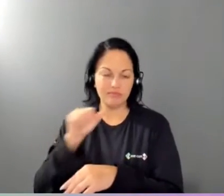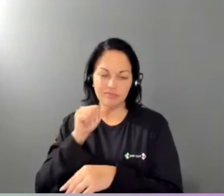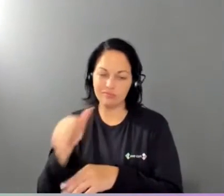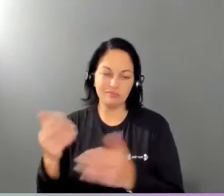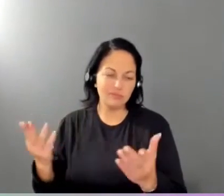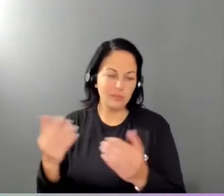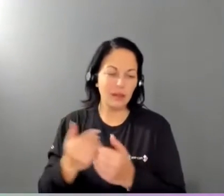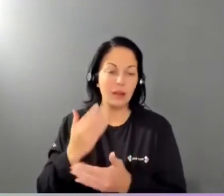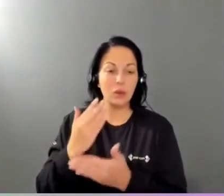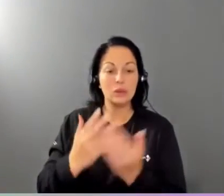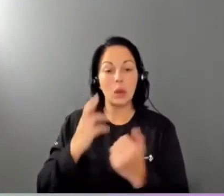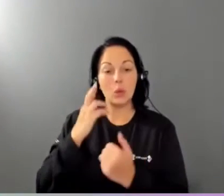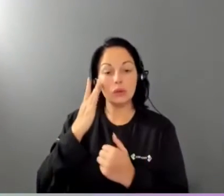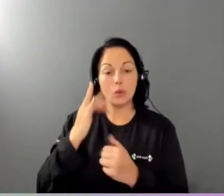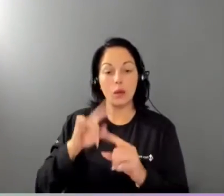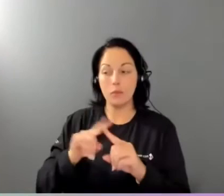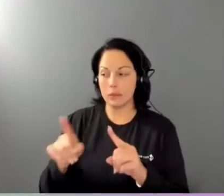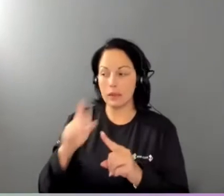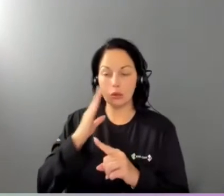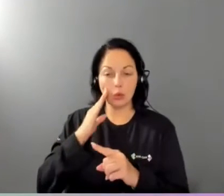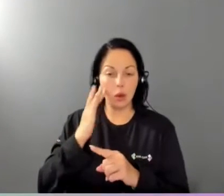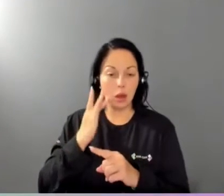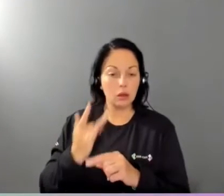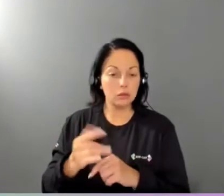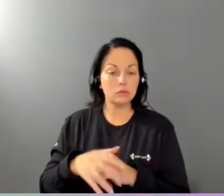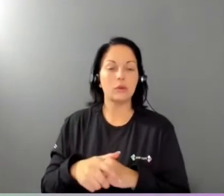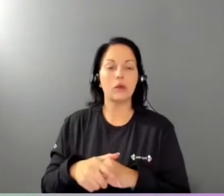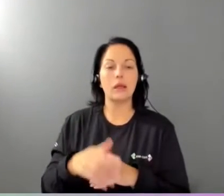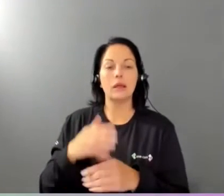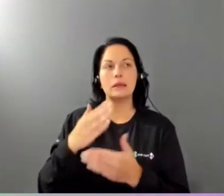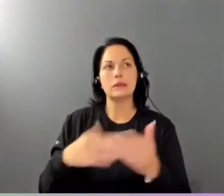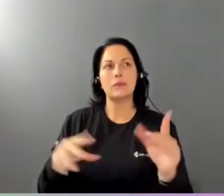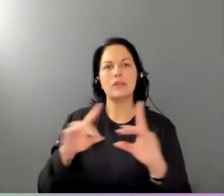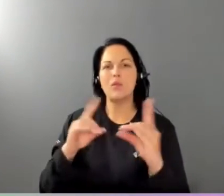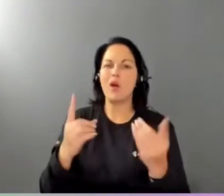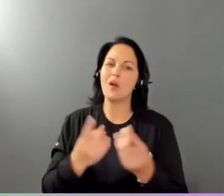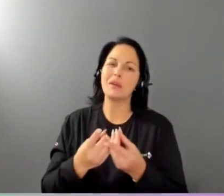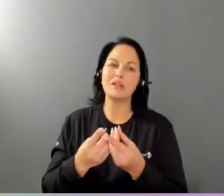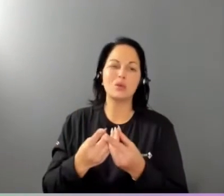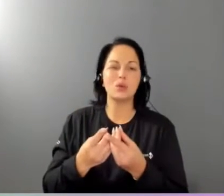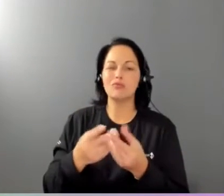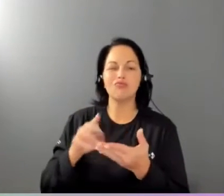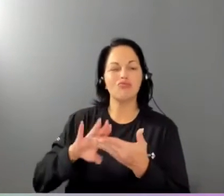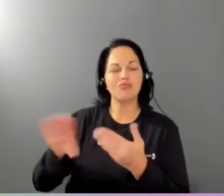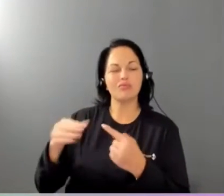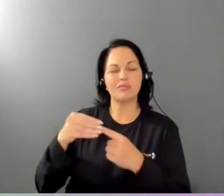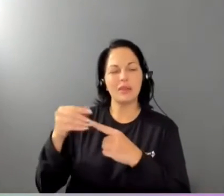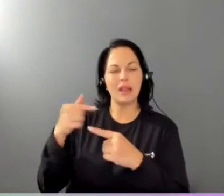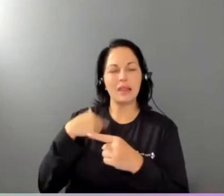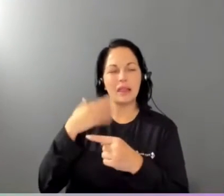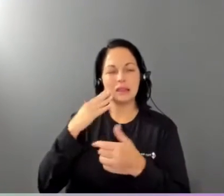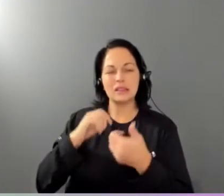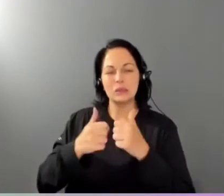accessibility standards, and they knew why the other 20% weren't, and there were some reasons why, but they knew